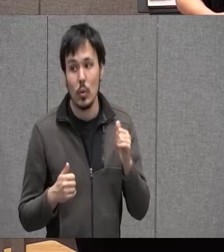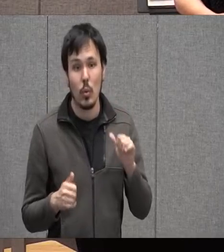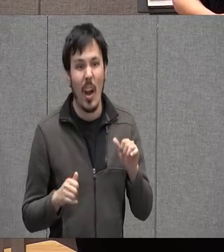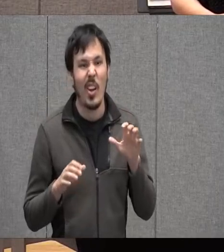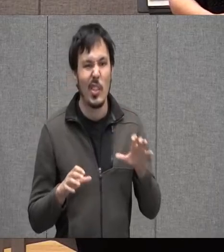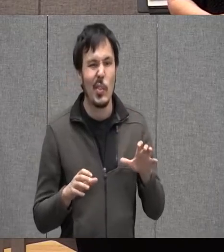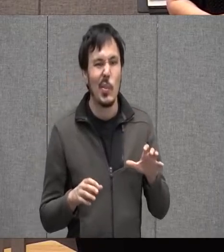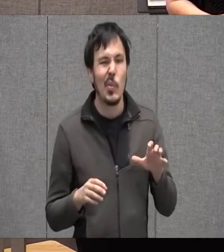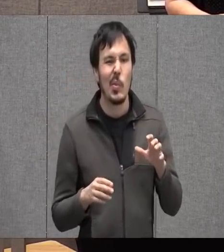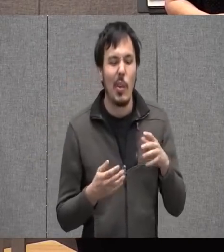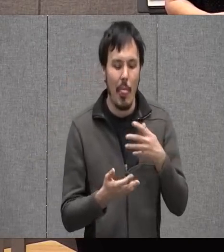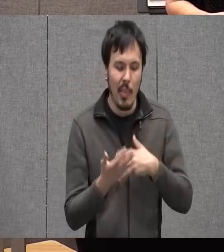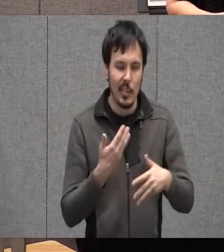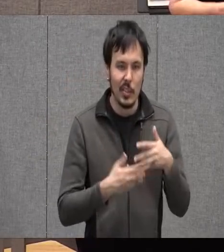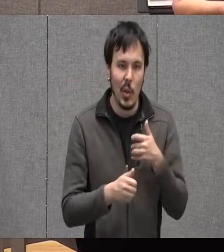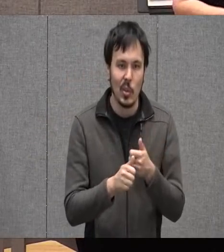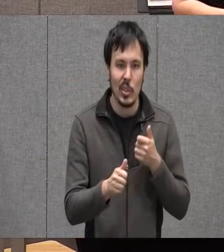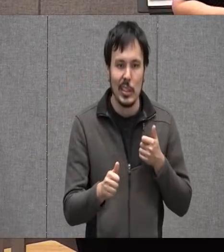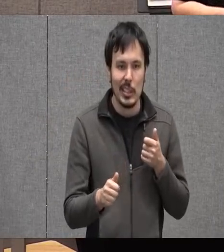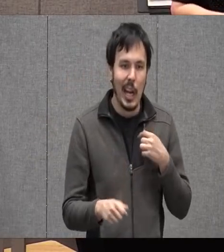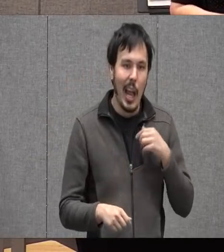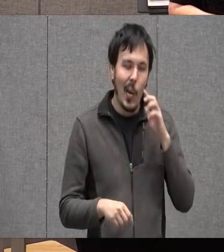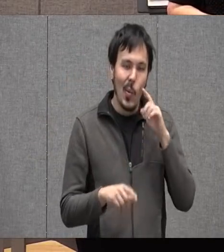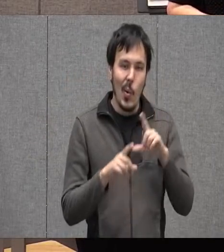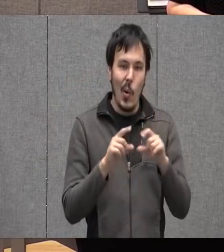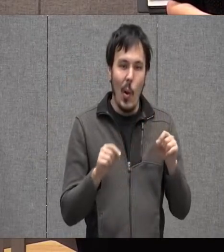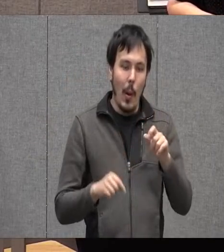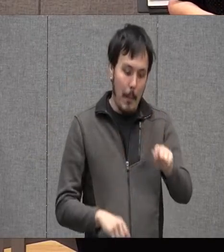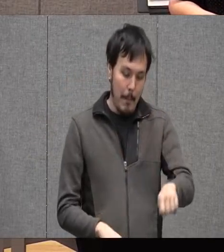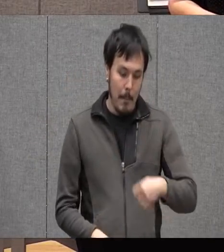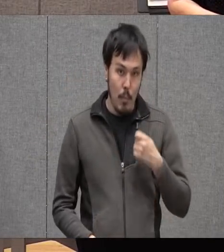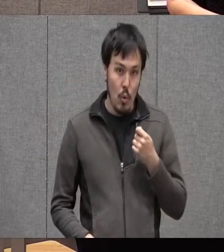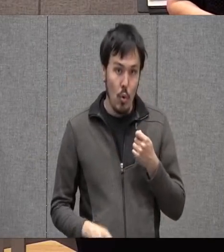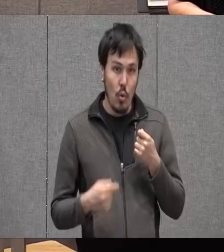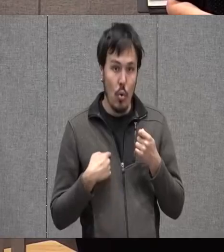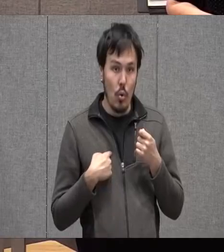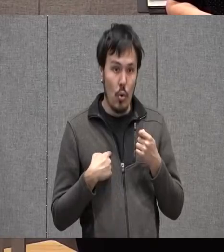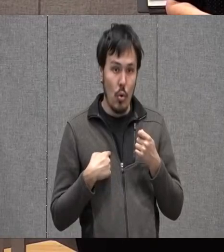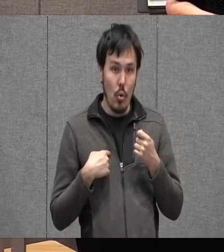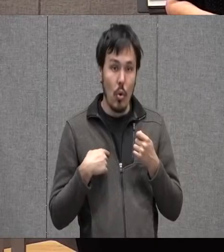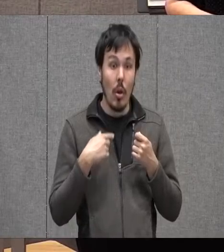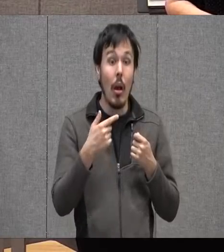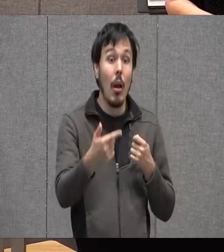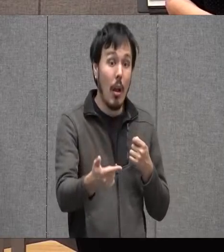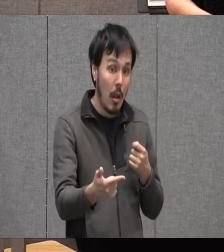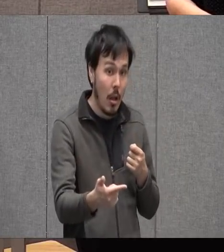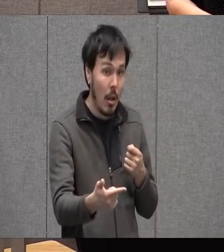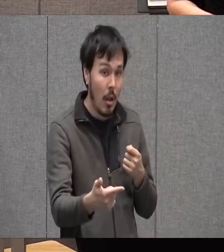so I'm gonna be pulling a card and she's gonna be pulling a card. And so what's going to happen is,